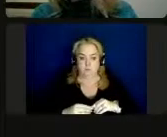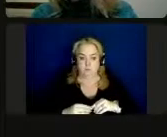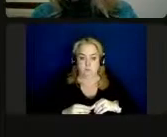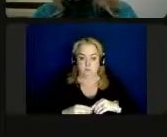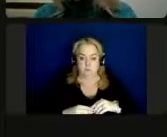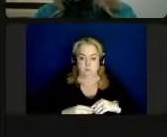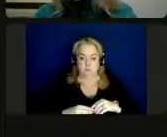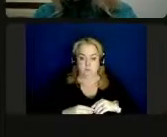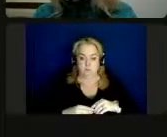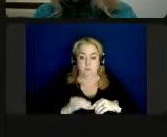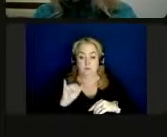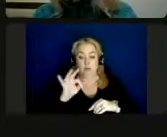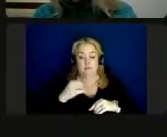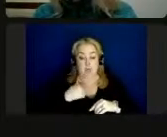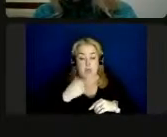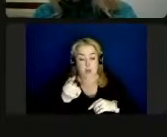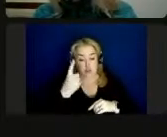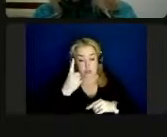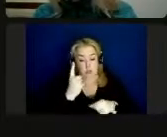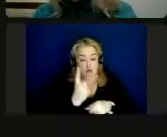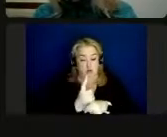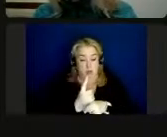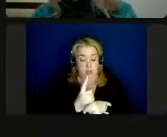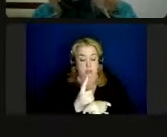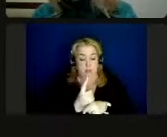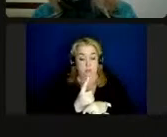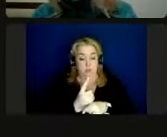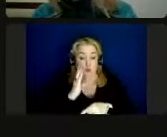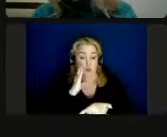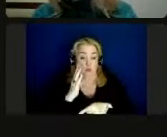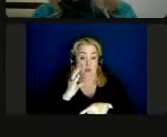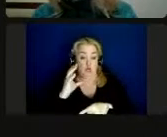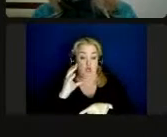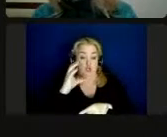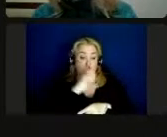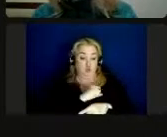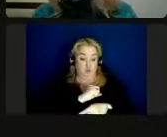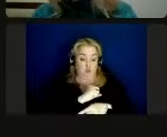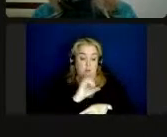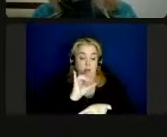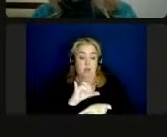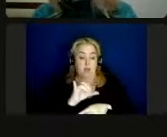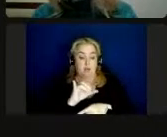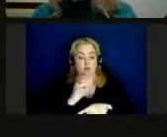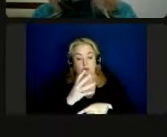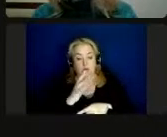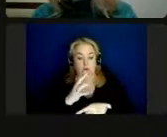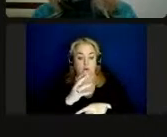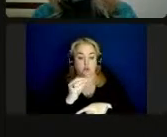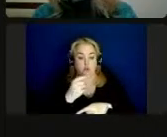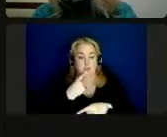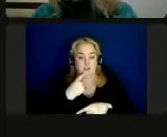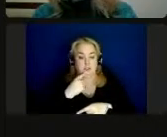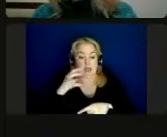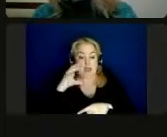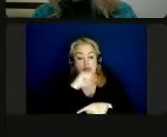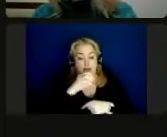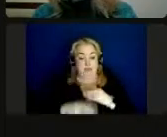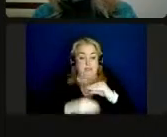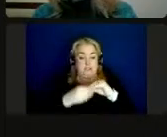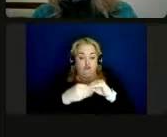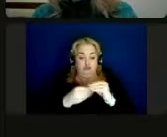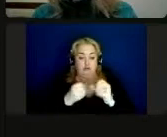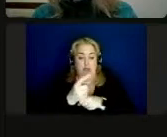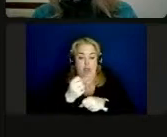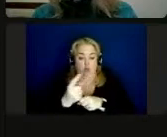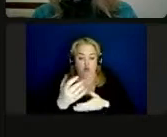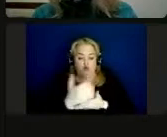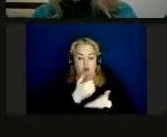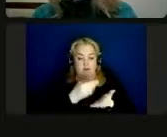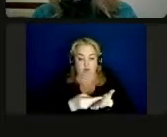THANK YOU.